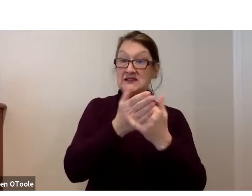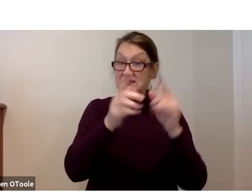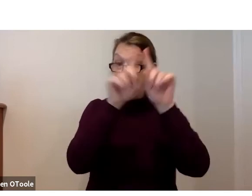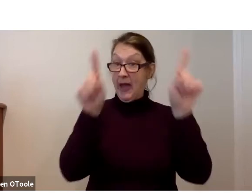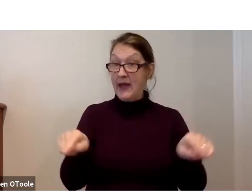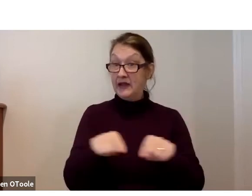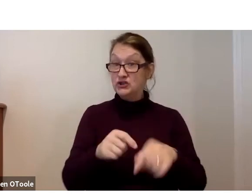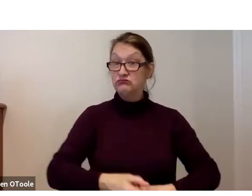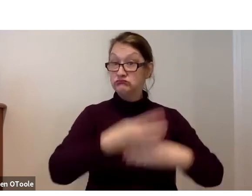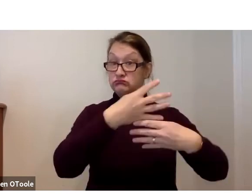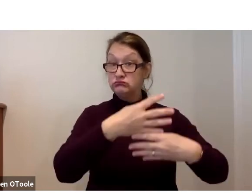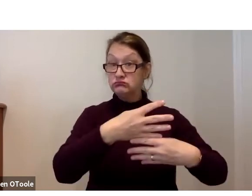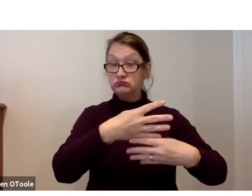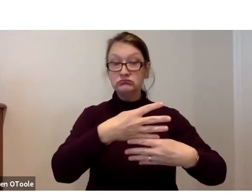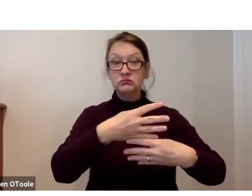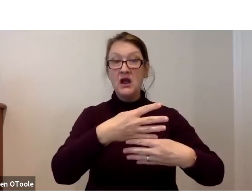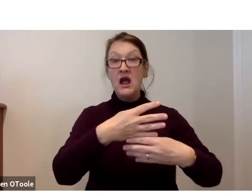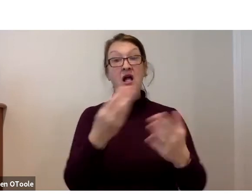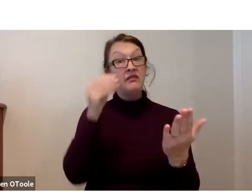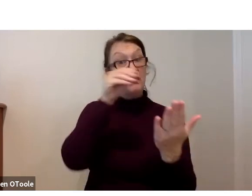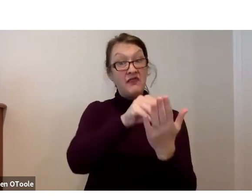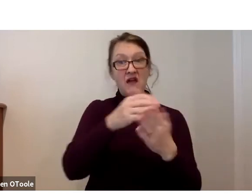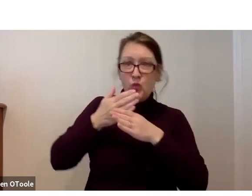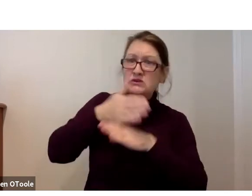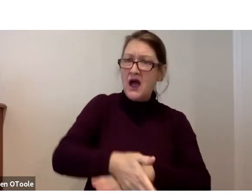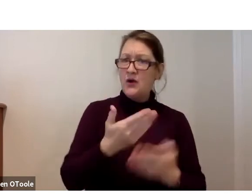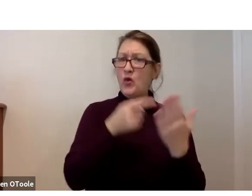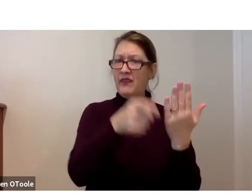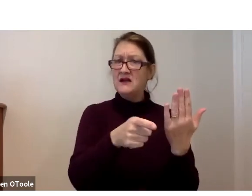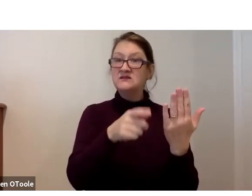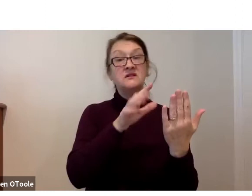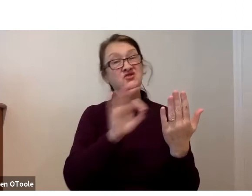They put a fair bit of effort into, again it is not perfect.